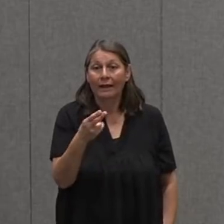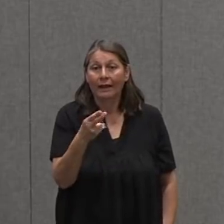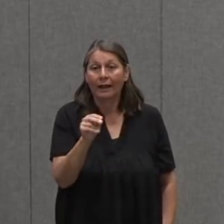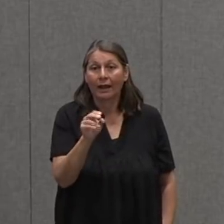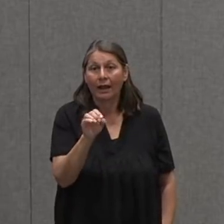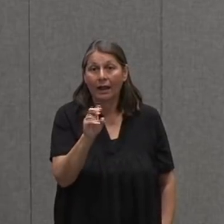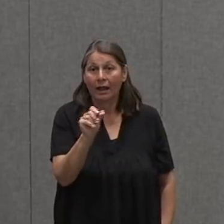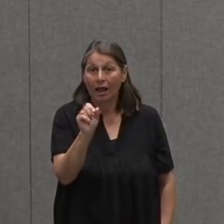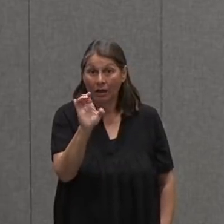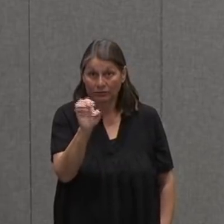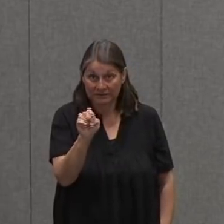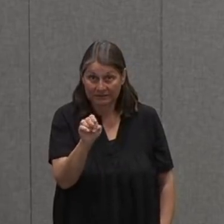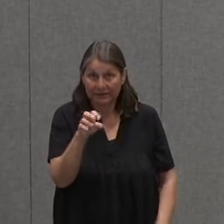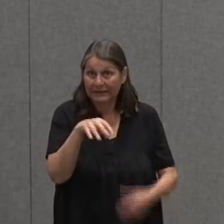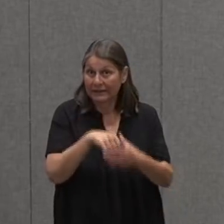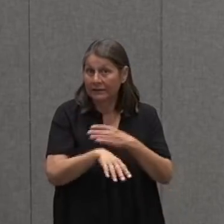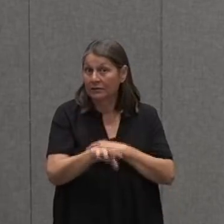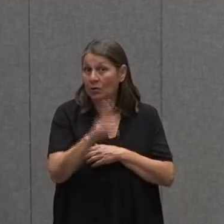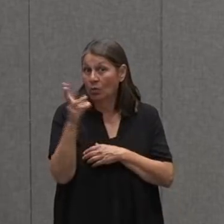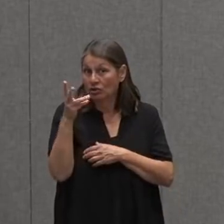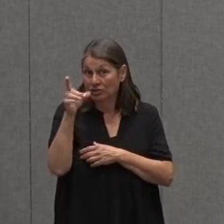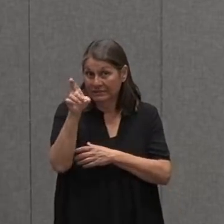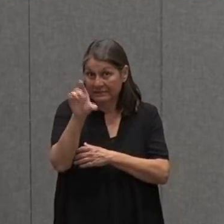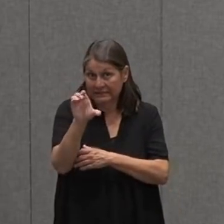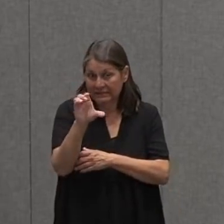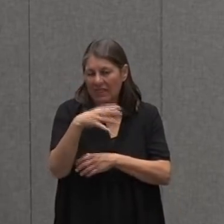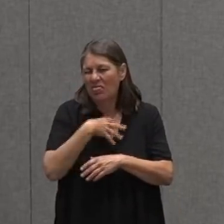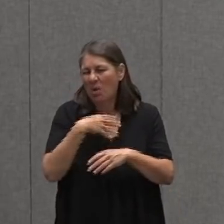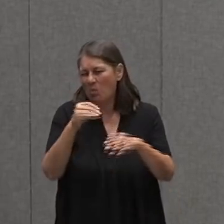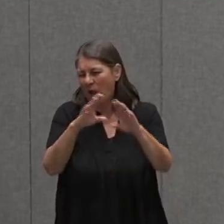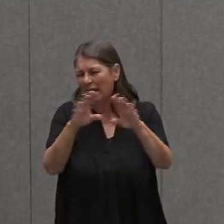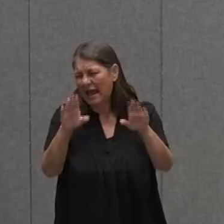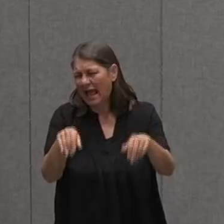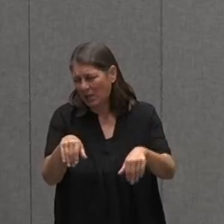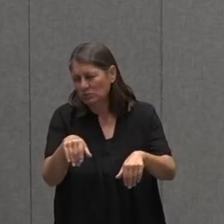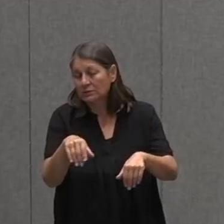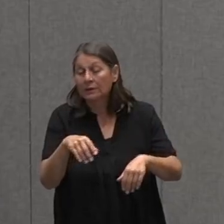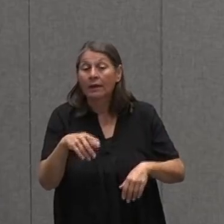And I told the kids to type in a website